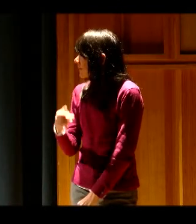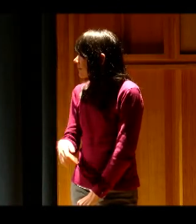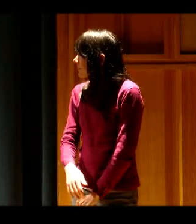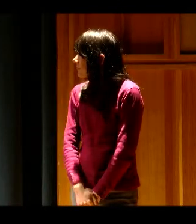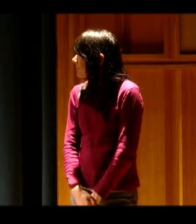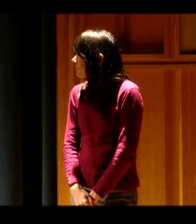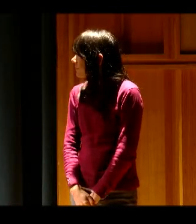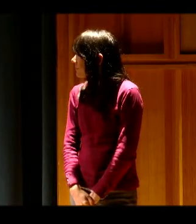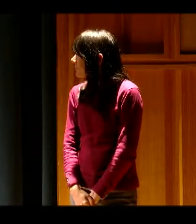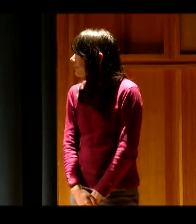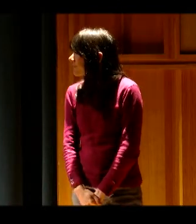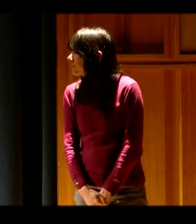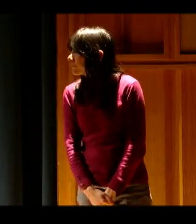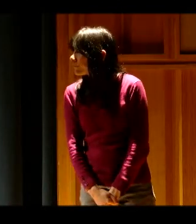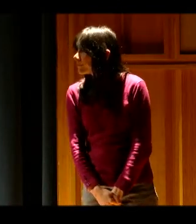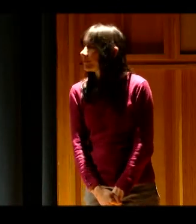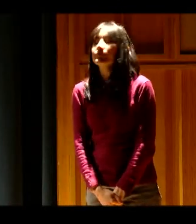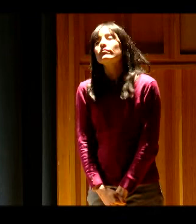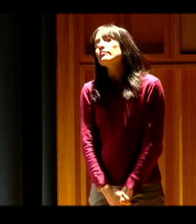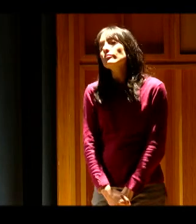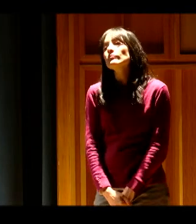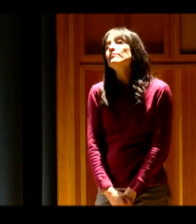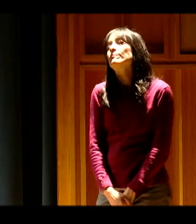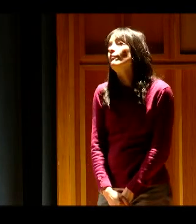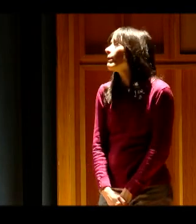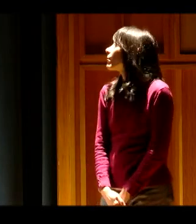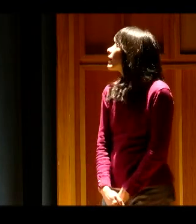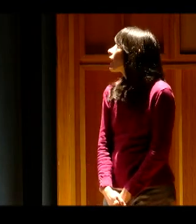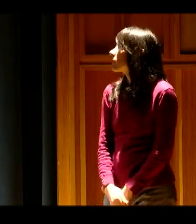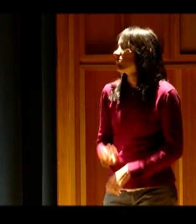So what were the results?